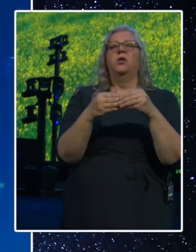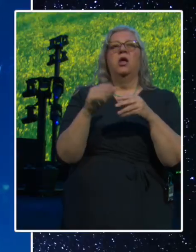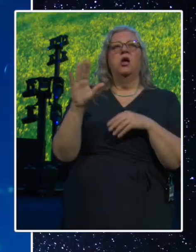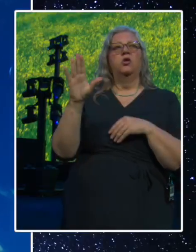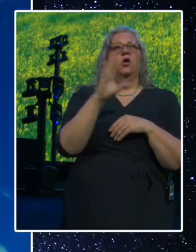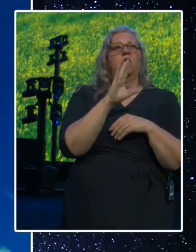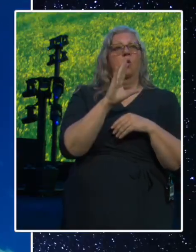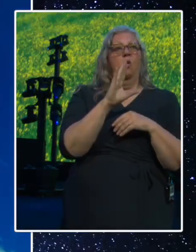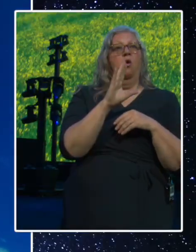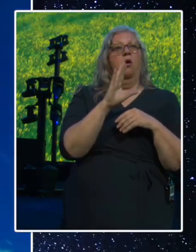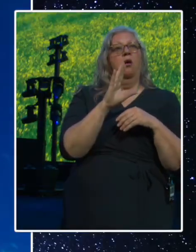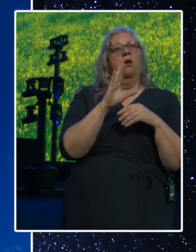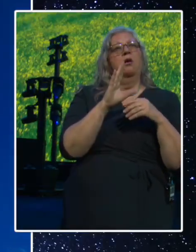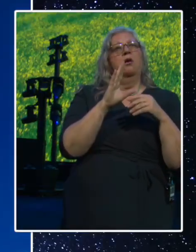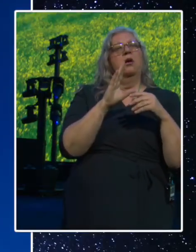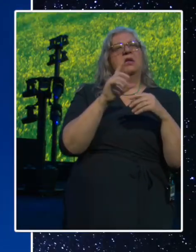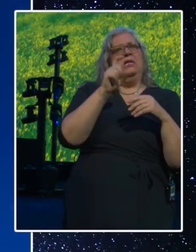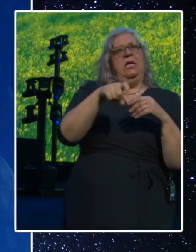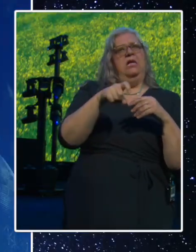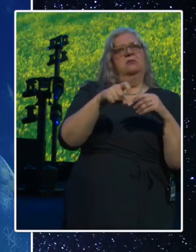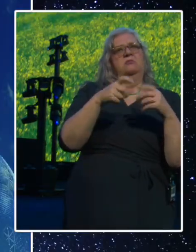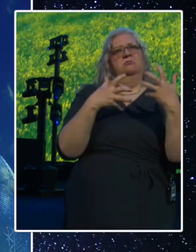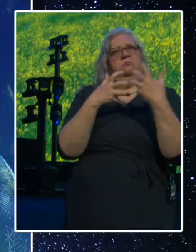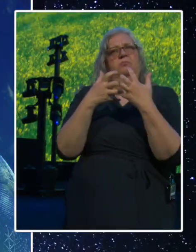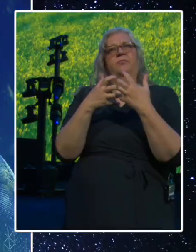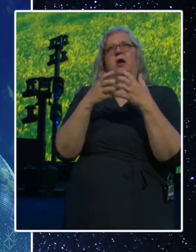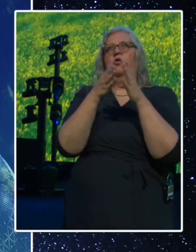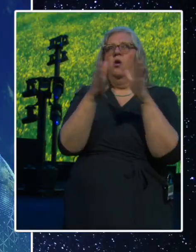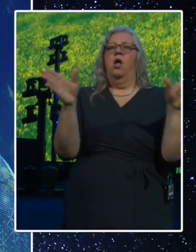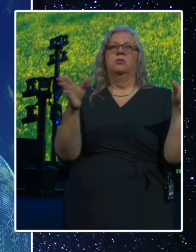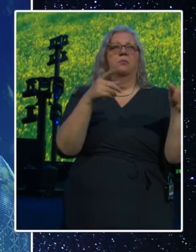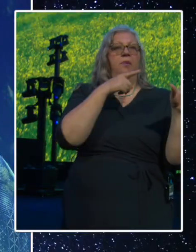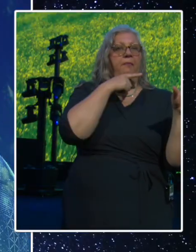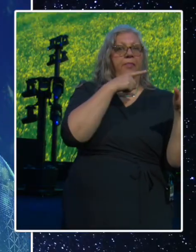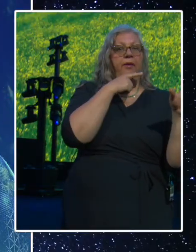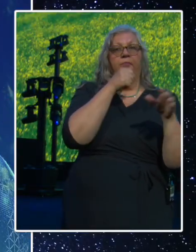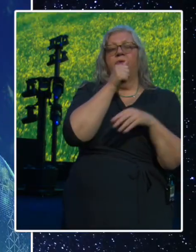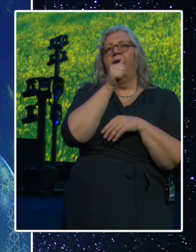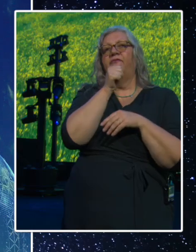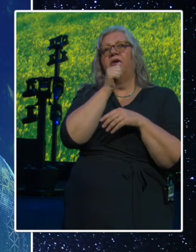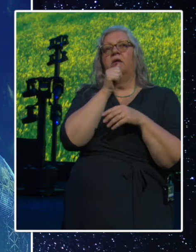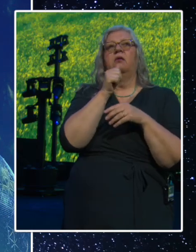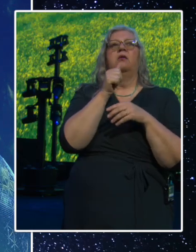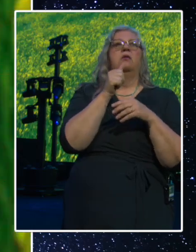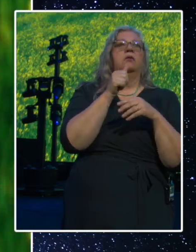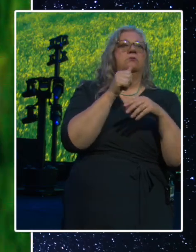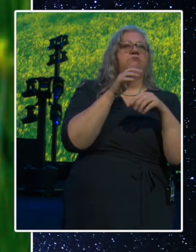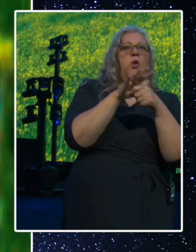where it makes the most sense across public and private clouds, co-locations and at the edge.